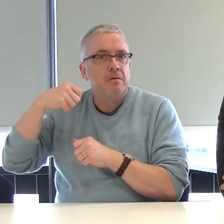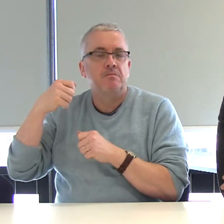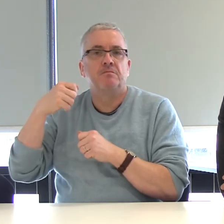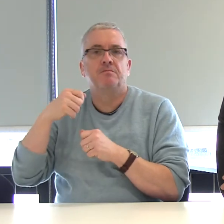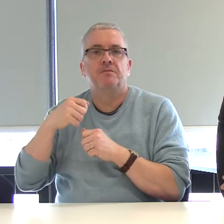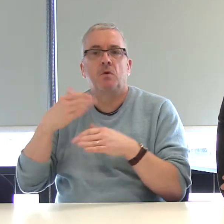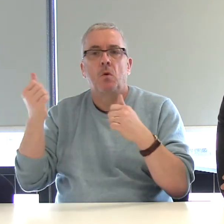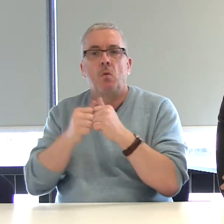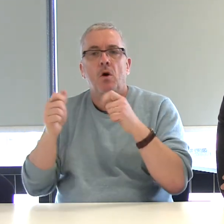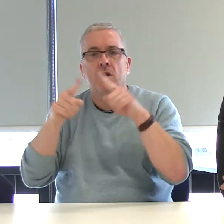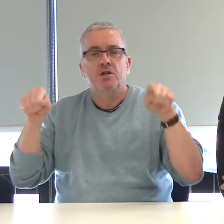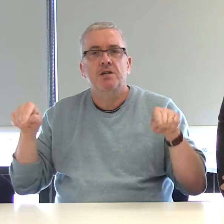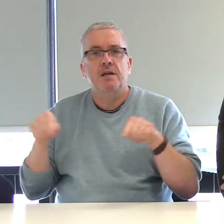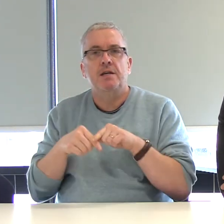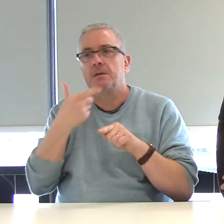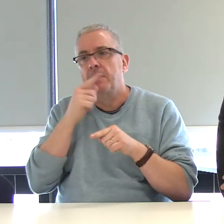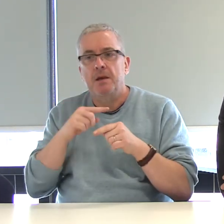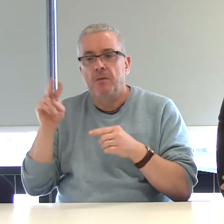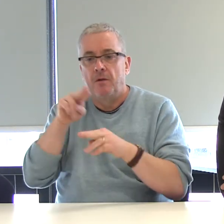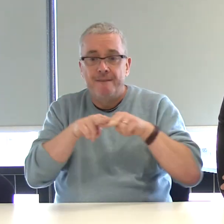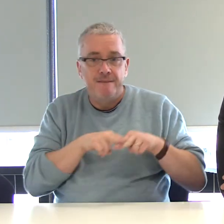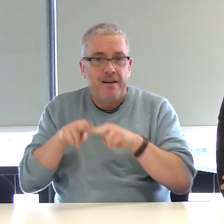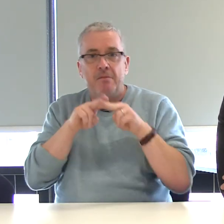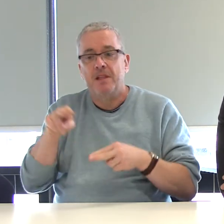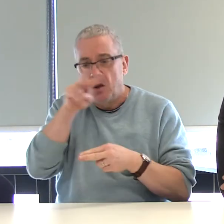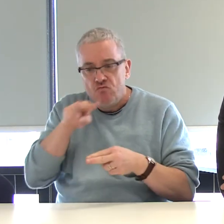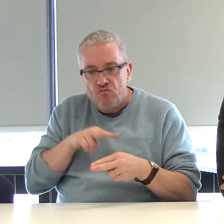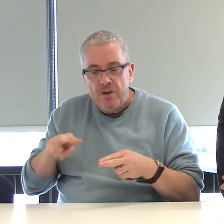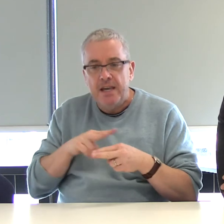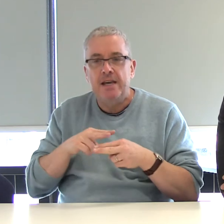Worksheets, that people, families, young and old, can engage with at home